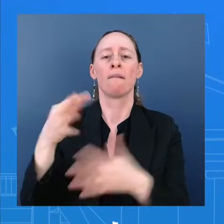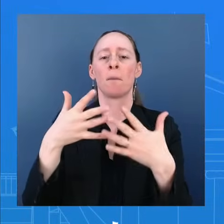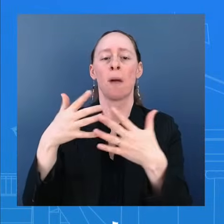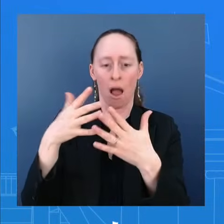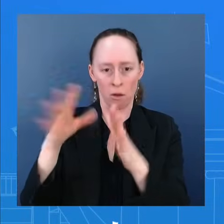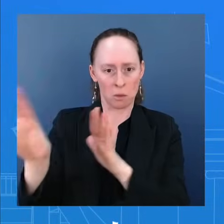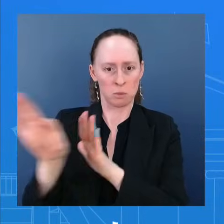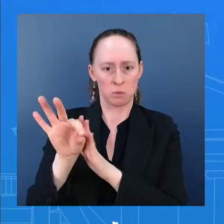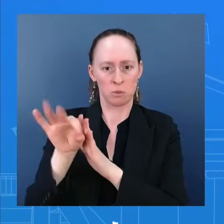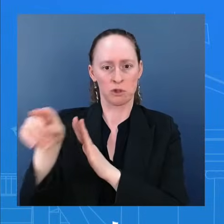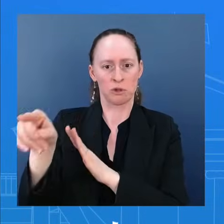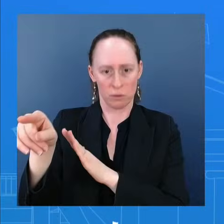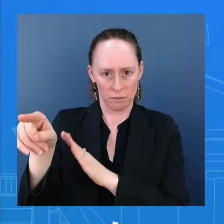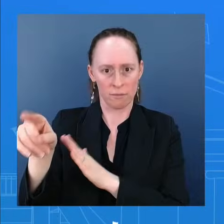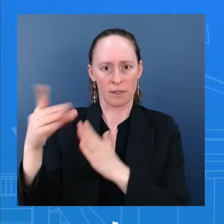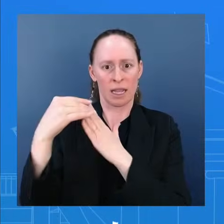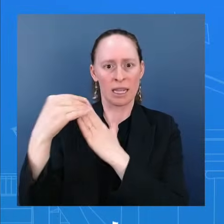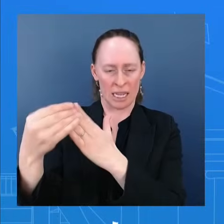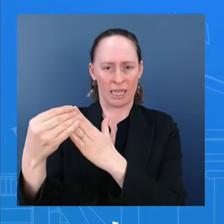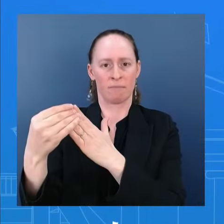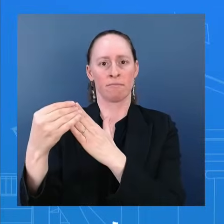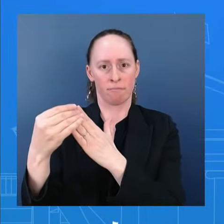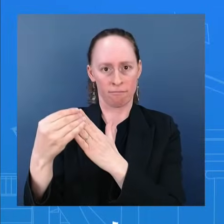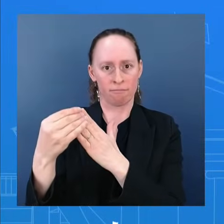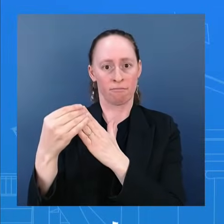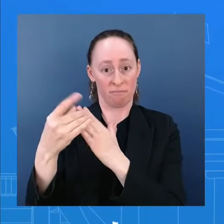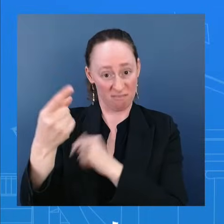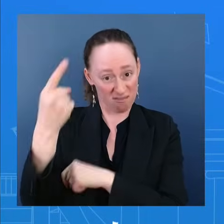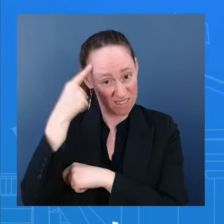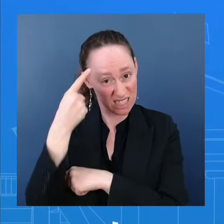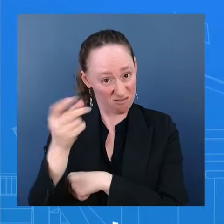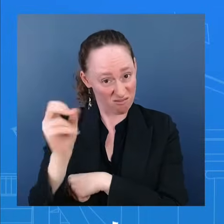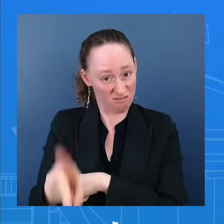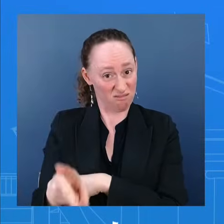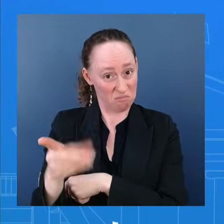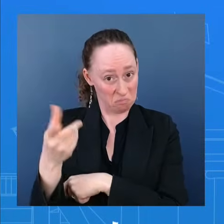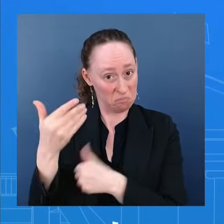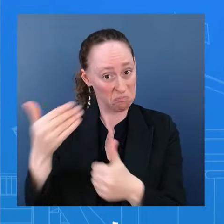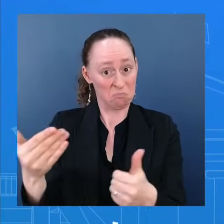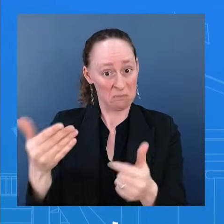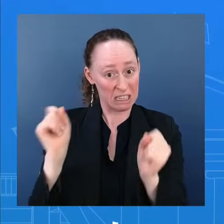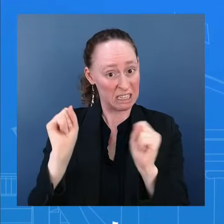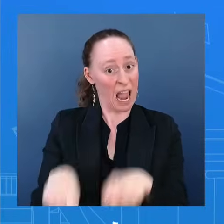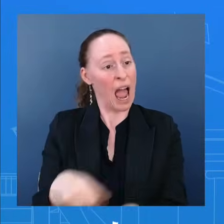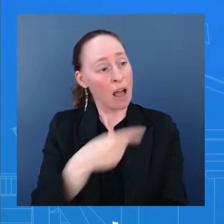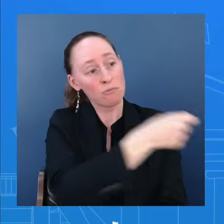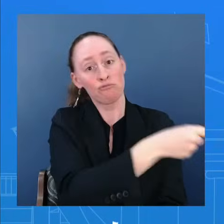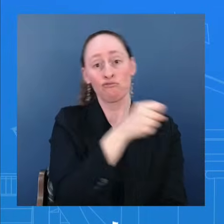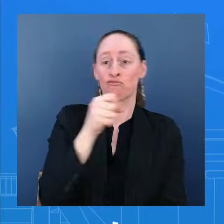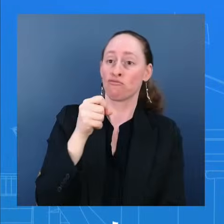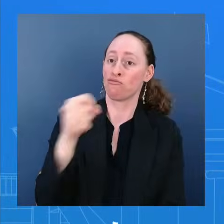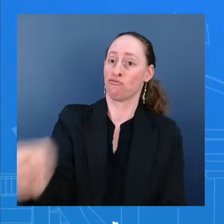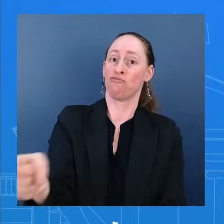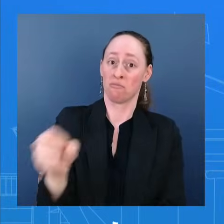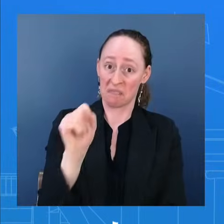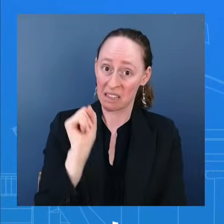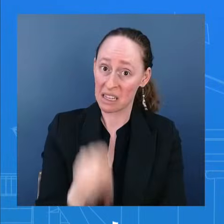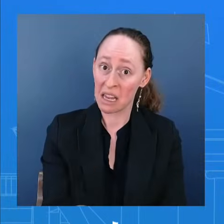I'm going to -- look, I'm -- I think I should take the question, because I don't understand enough about the process there to really weigh in on that. So, why don't we take that question?